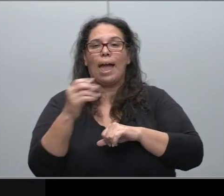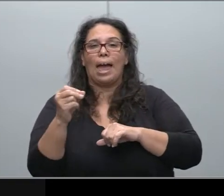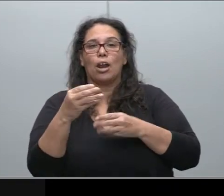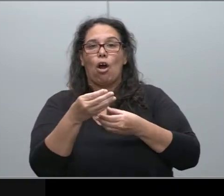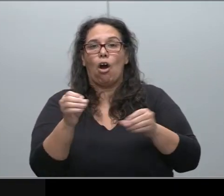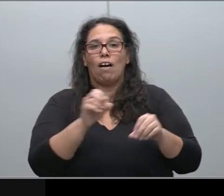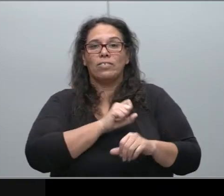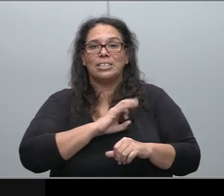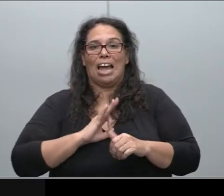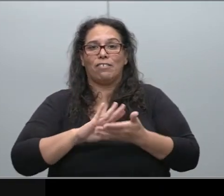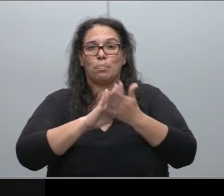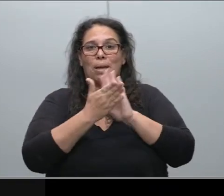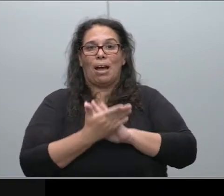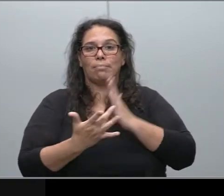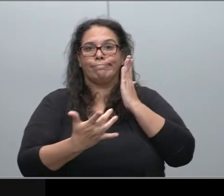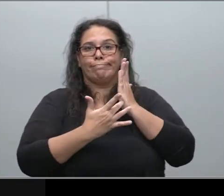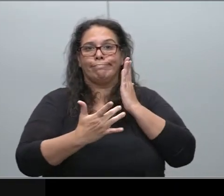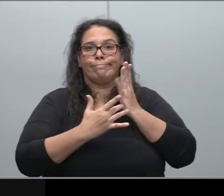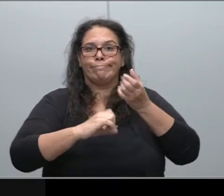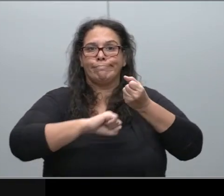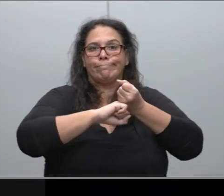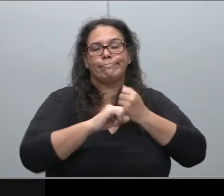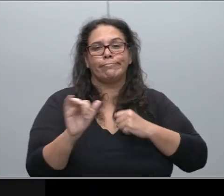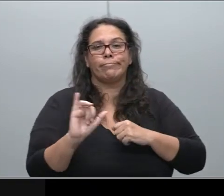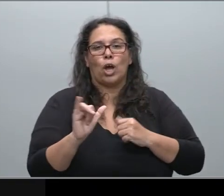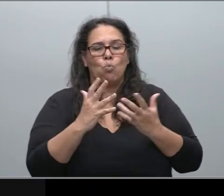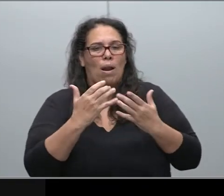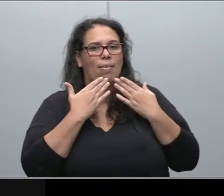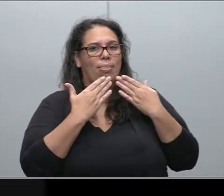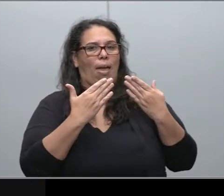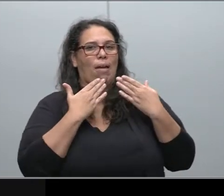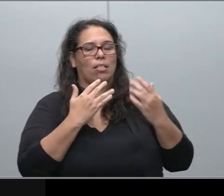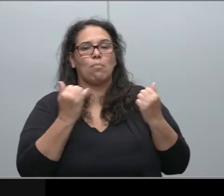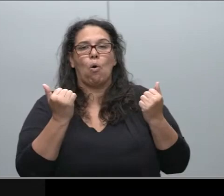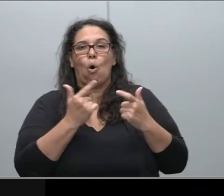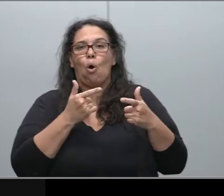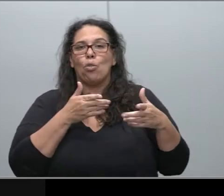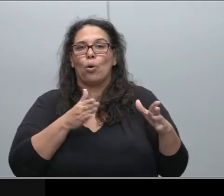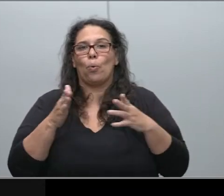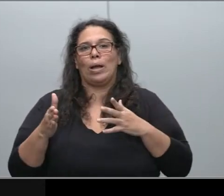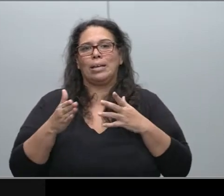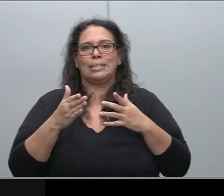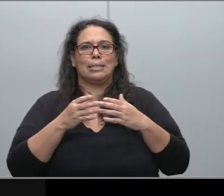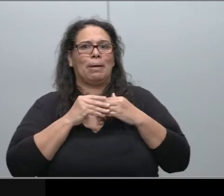because we wanna be very sensitive to everyone's time this evening, and we're going